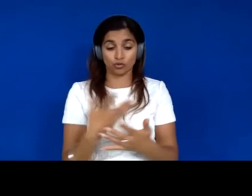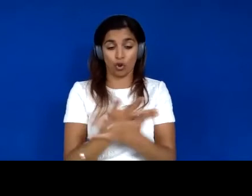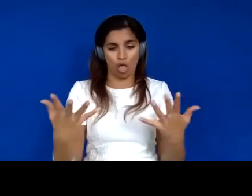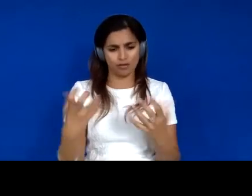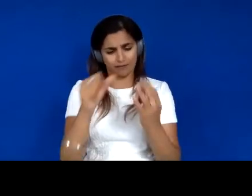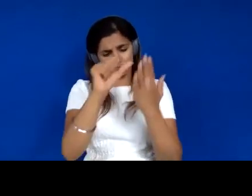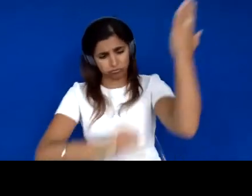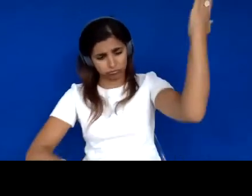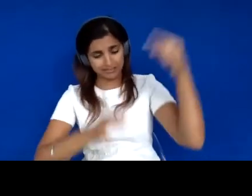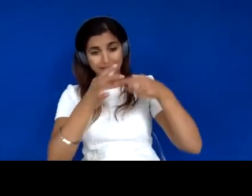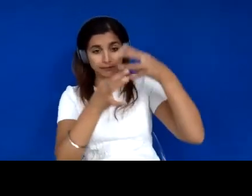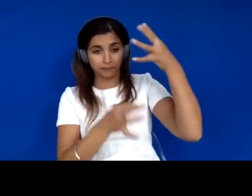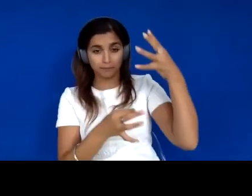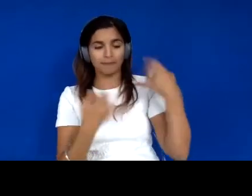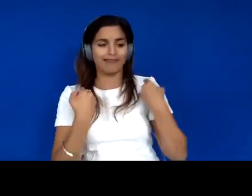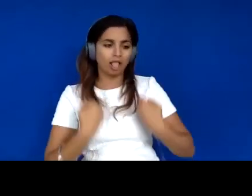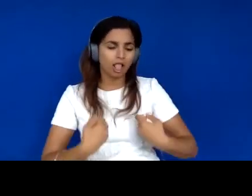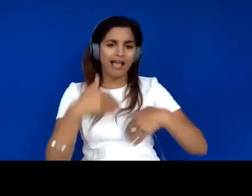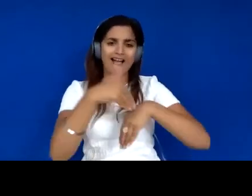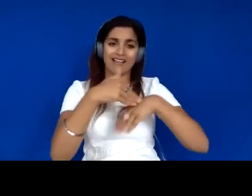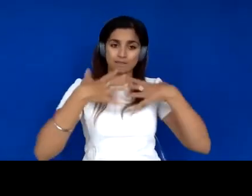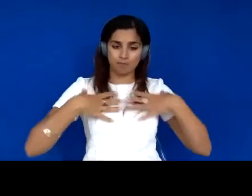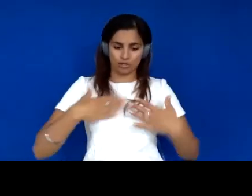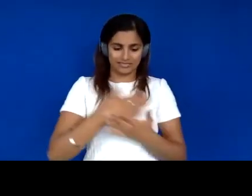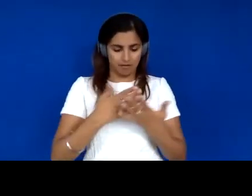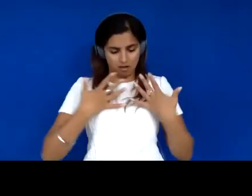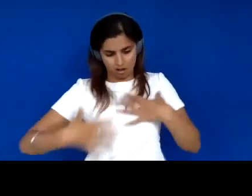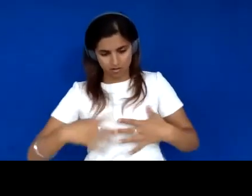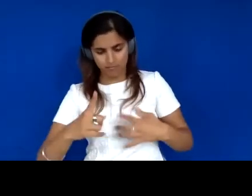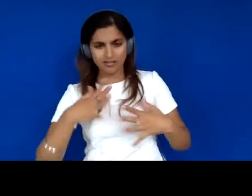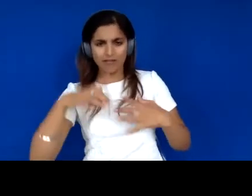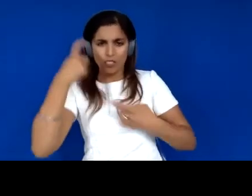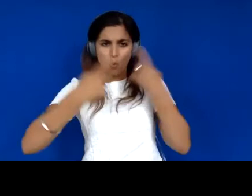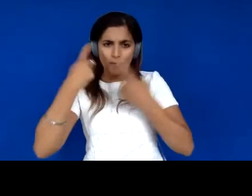parts without considering more holistic care of survivors bodies for instance